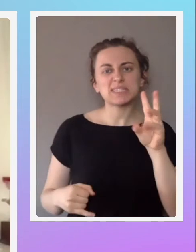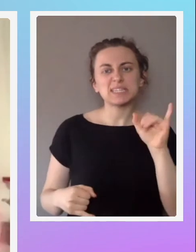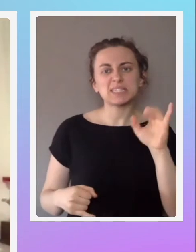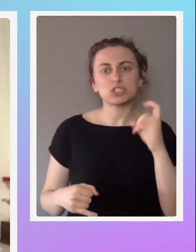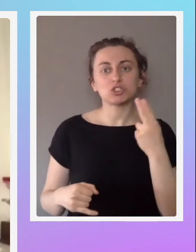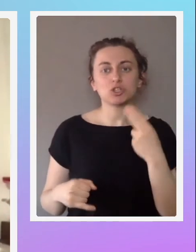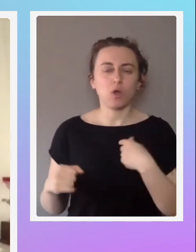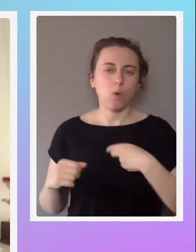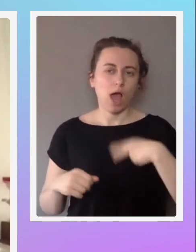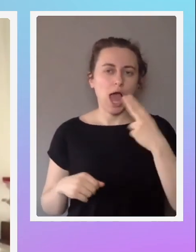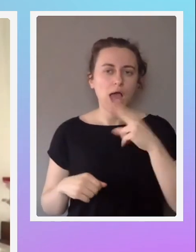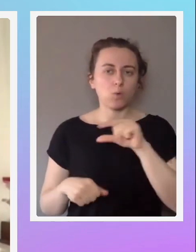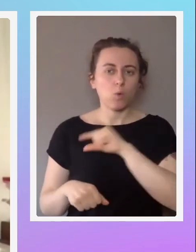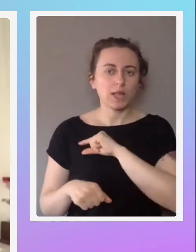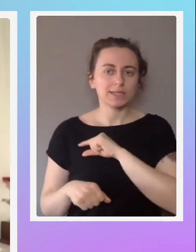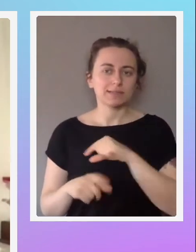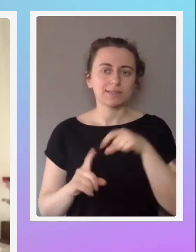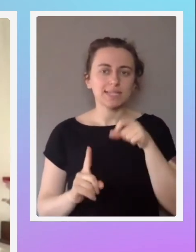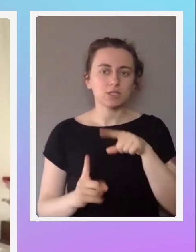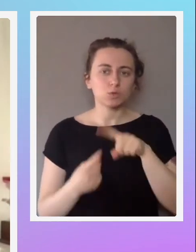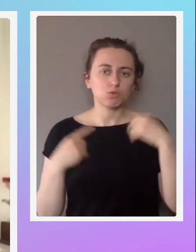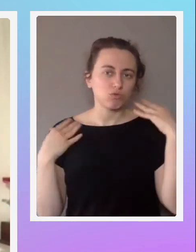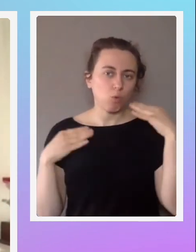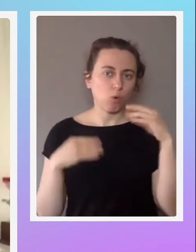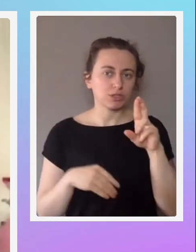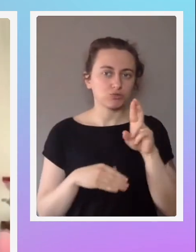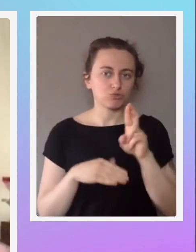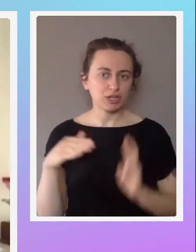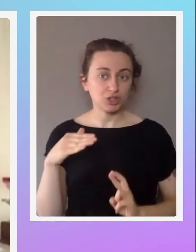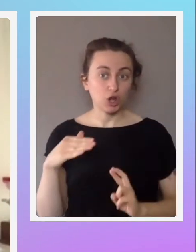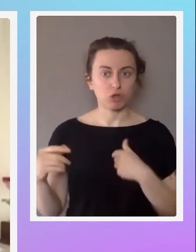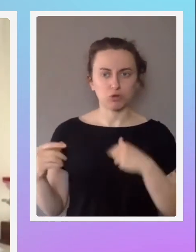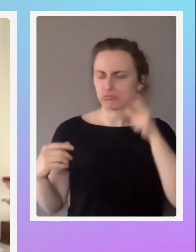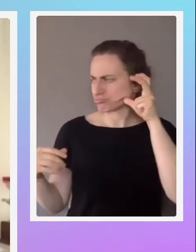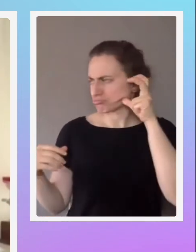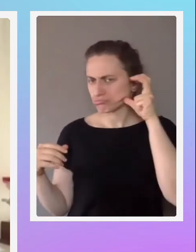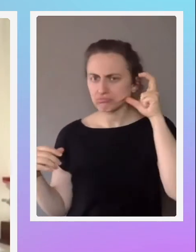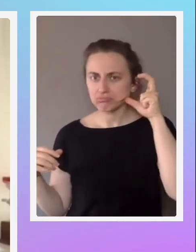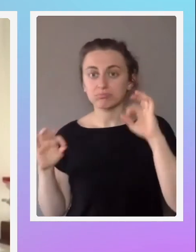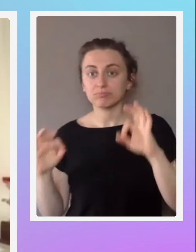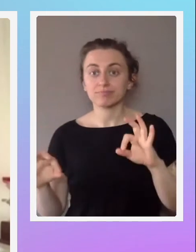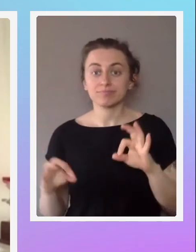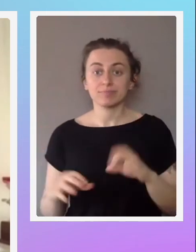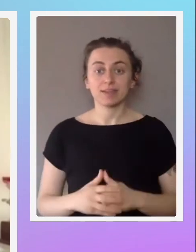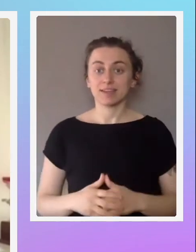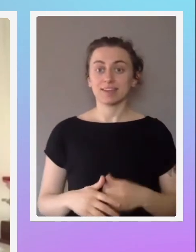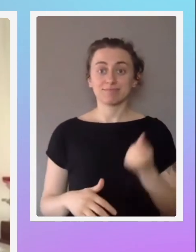to noise ratio from that. And then of course, no decibel will go on detected.